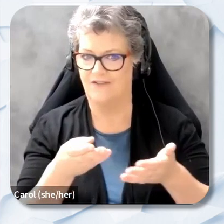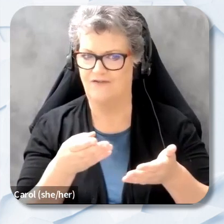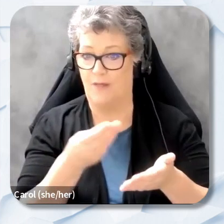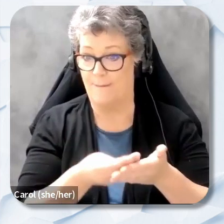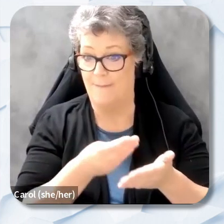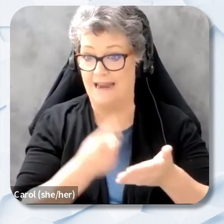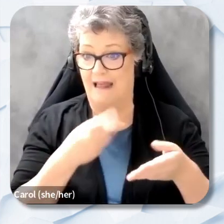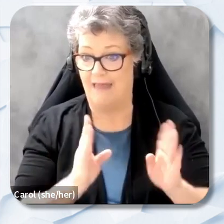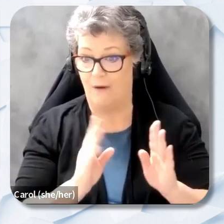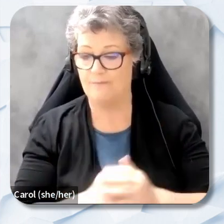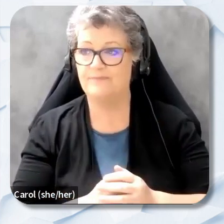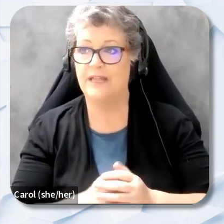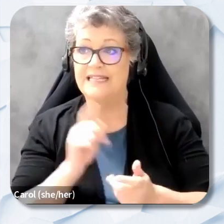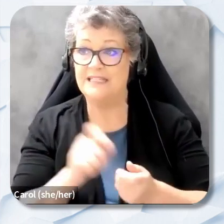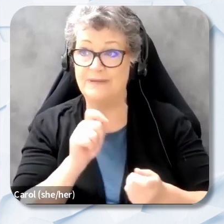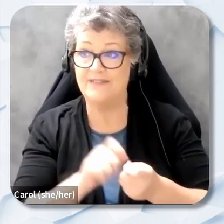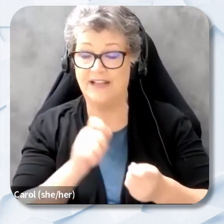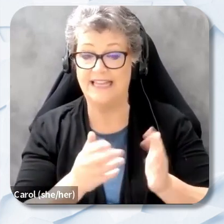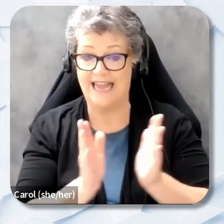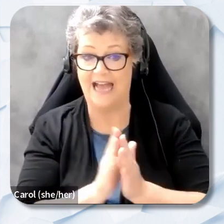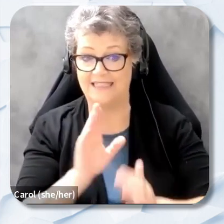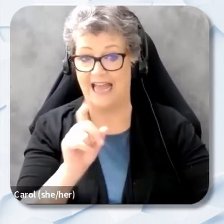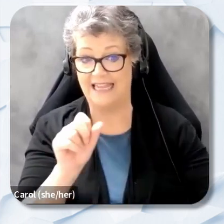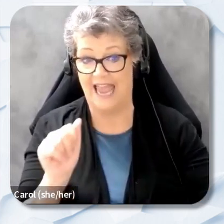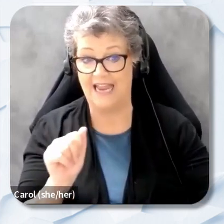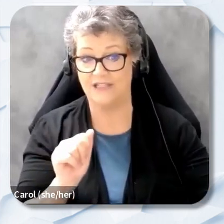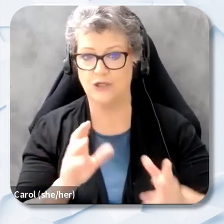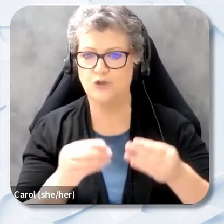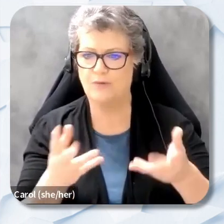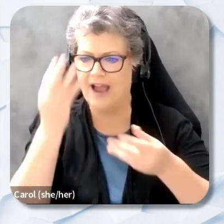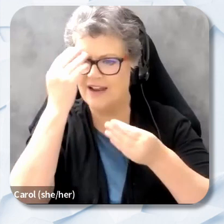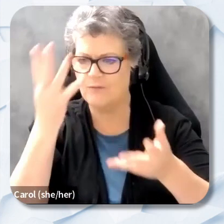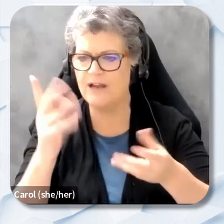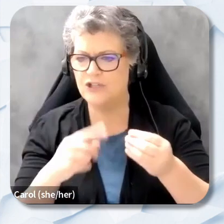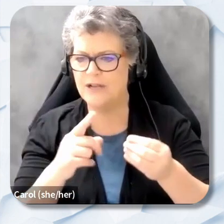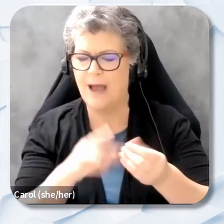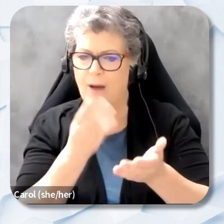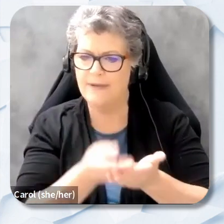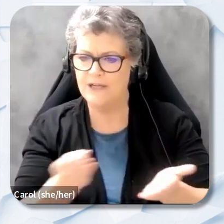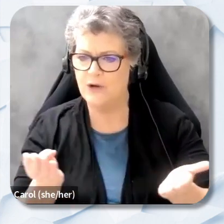Specifically, it asks LEAs to provide information about the materials purchased and the vendors